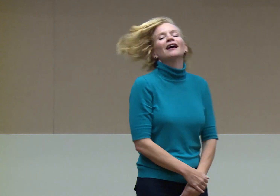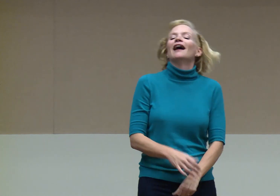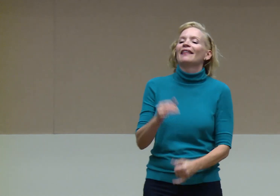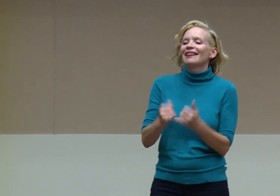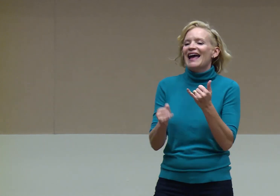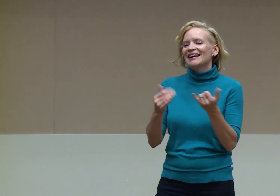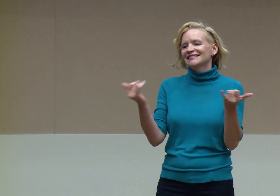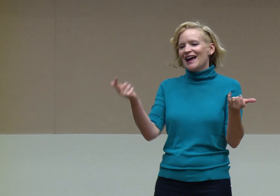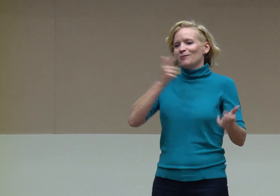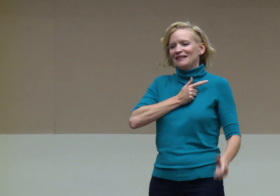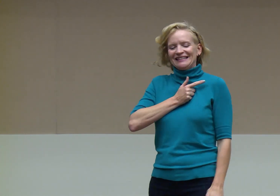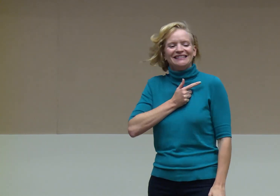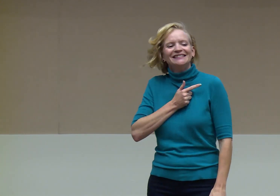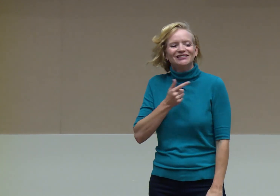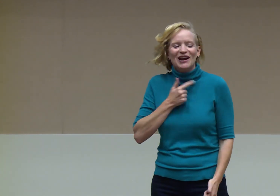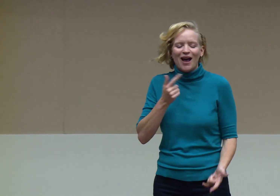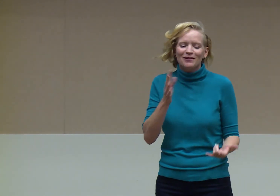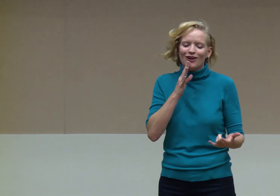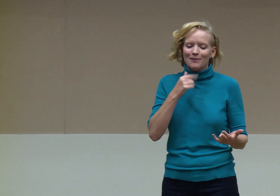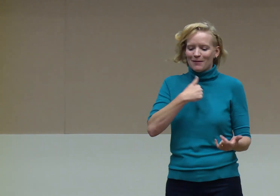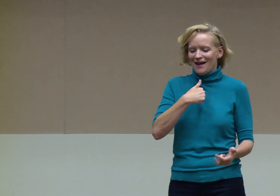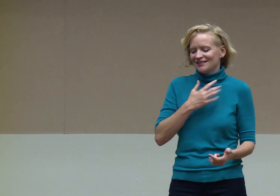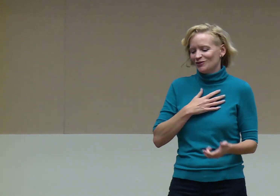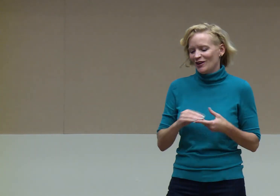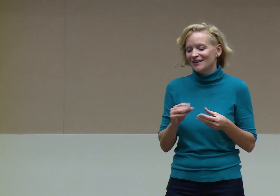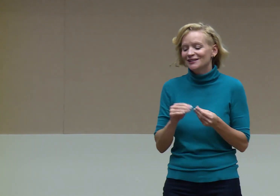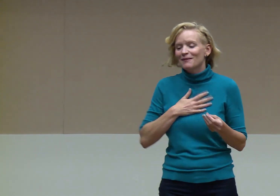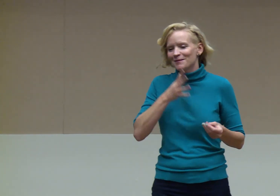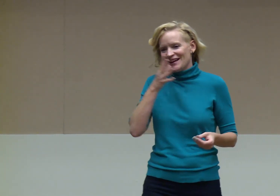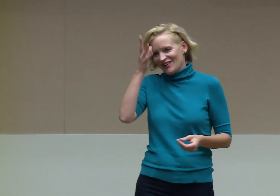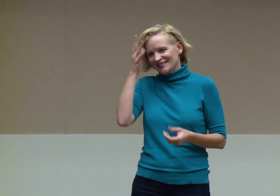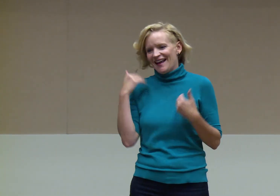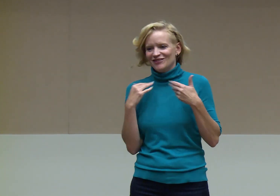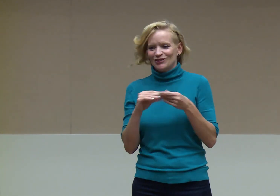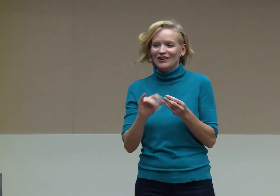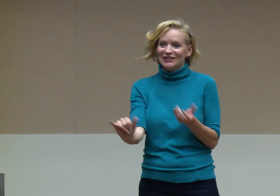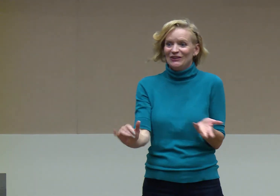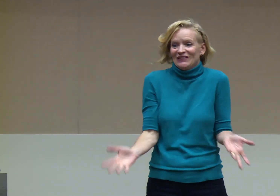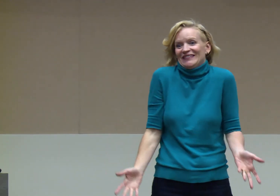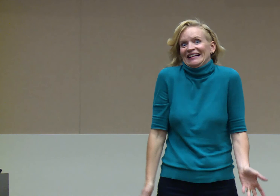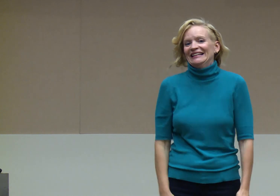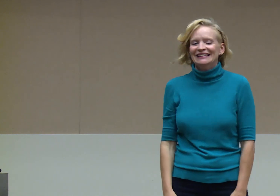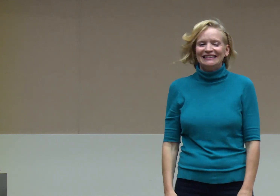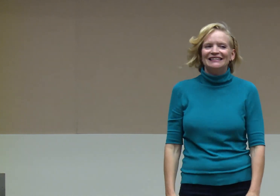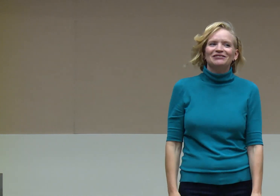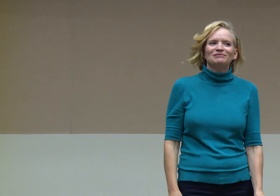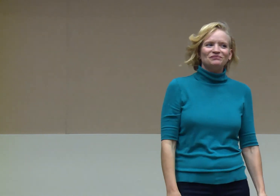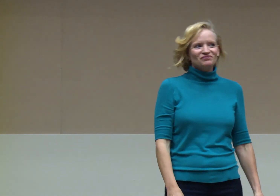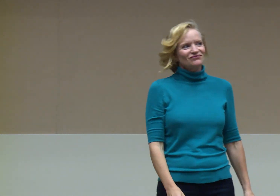And then the last example. It's now my turn and my story. My parents have a story, too, of course.